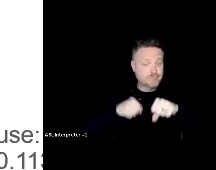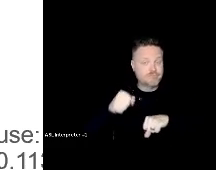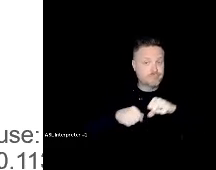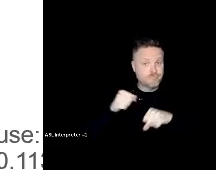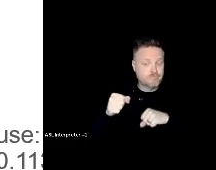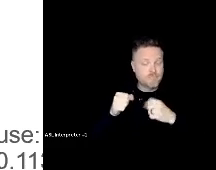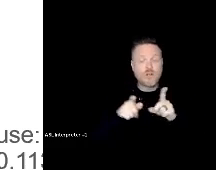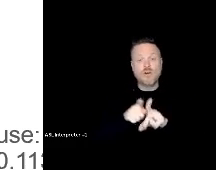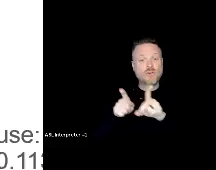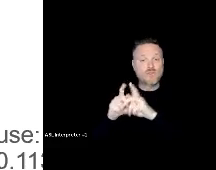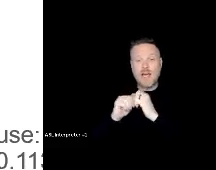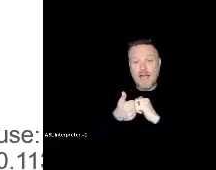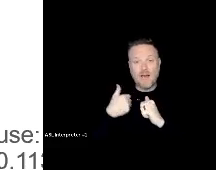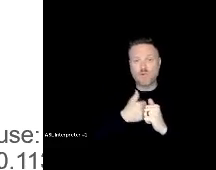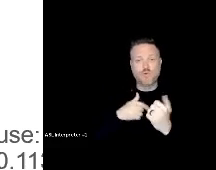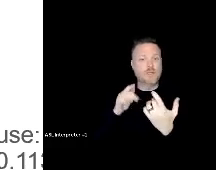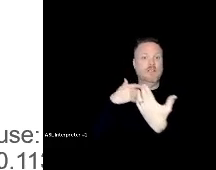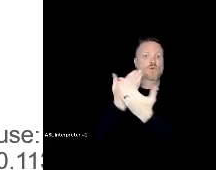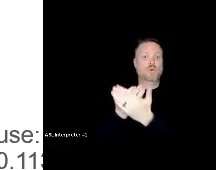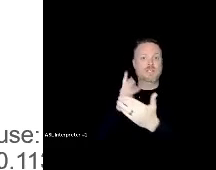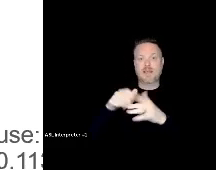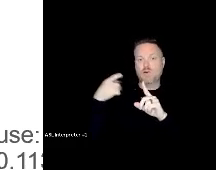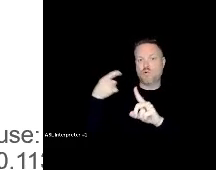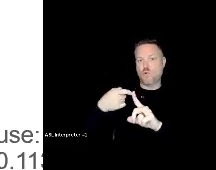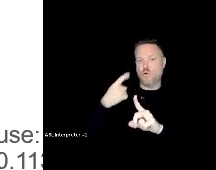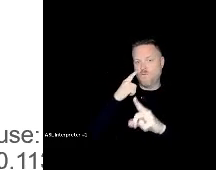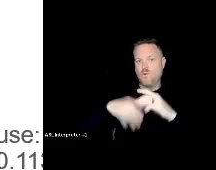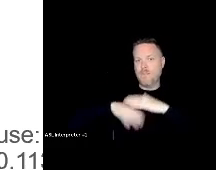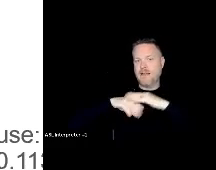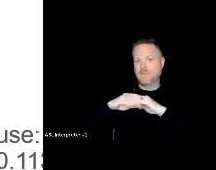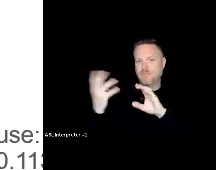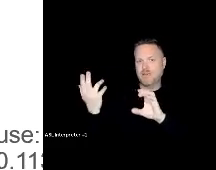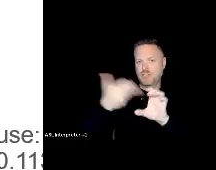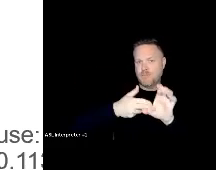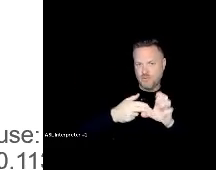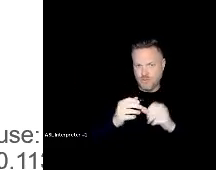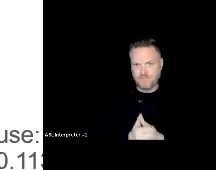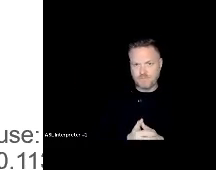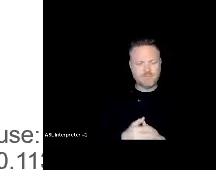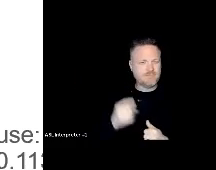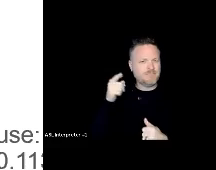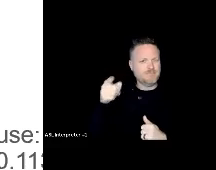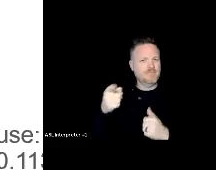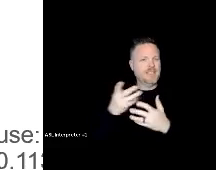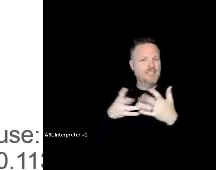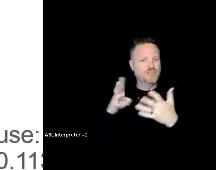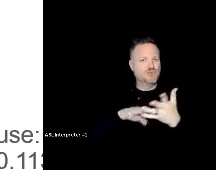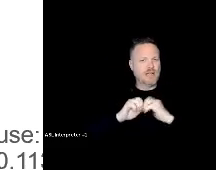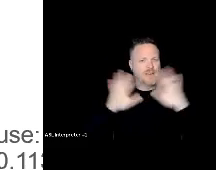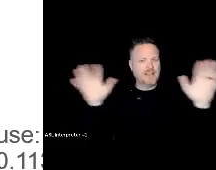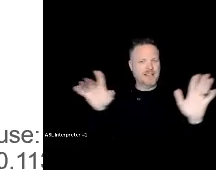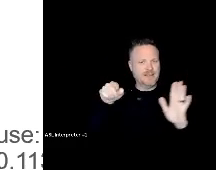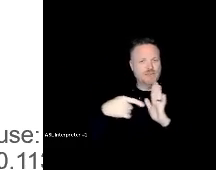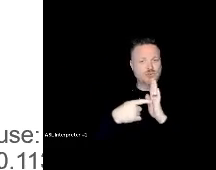How do we reach that goal with maximum participation. If it is voluntary,